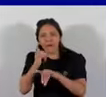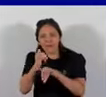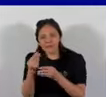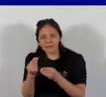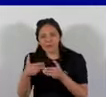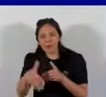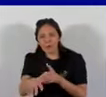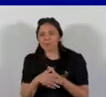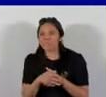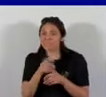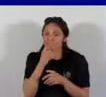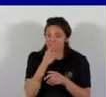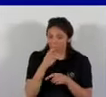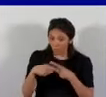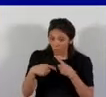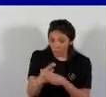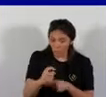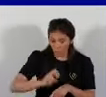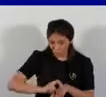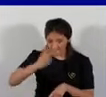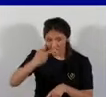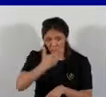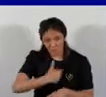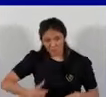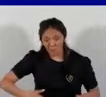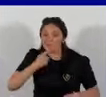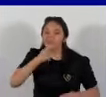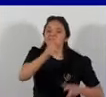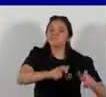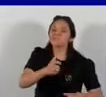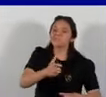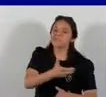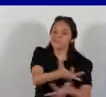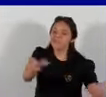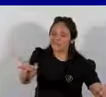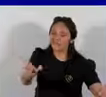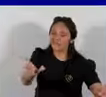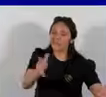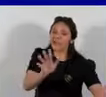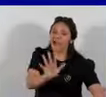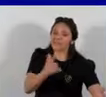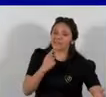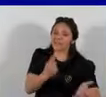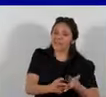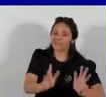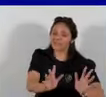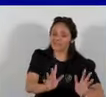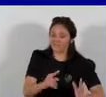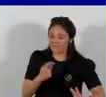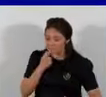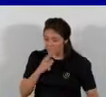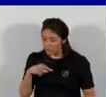By free grim to 6% In two mandates, if you wish